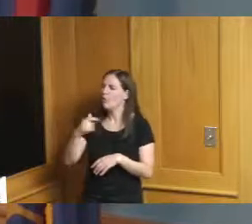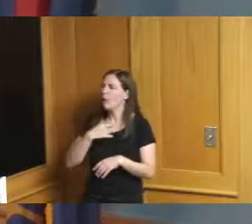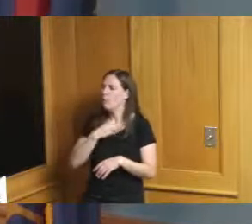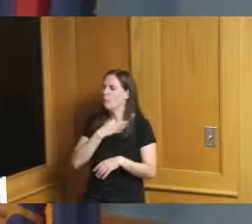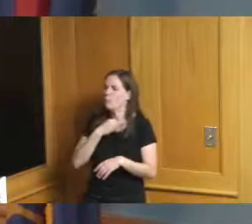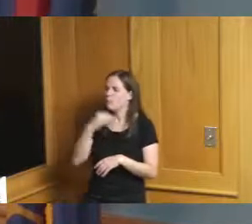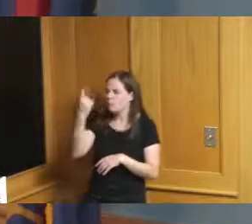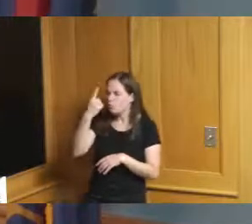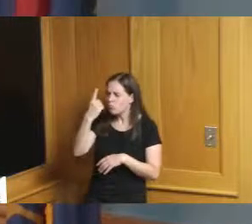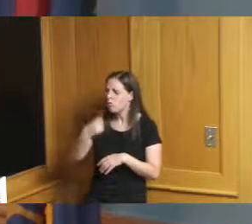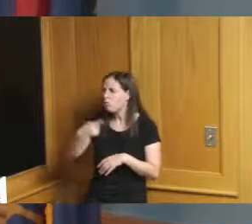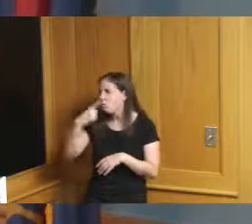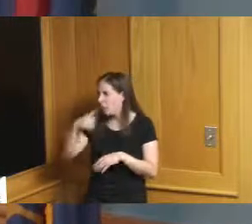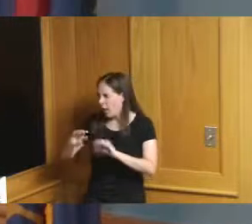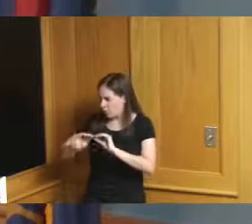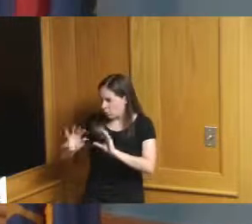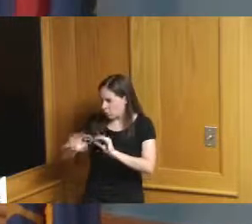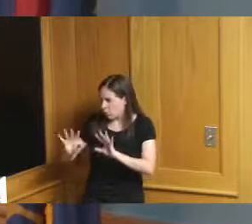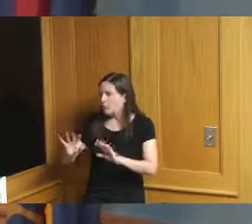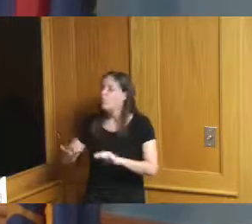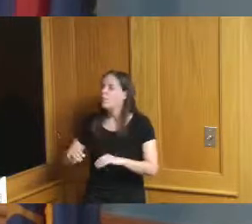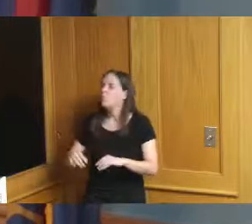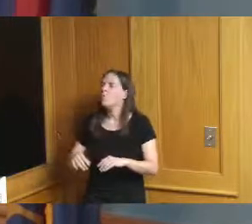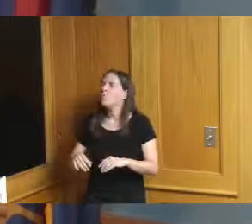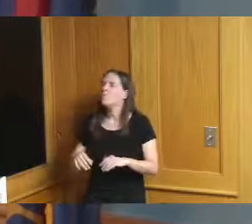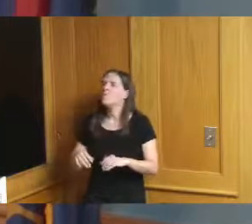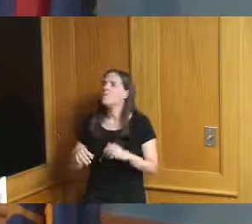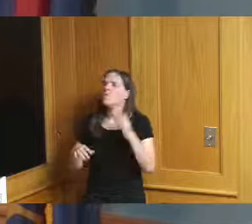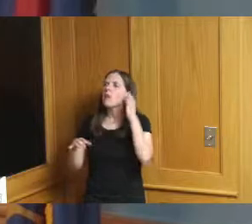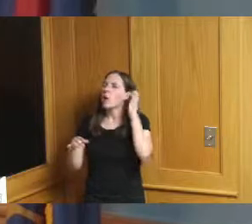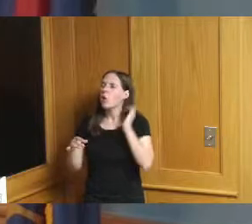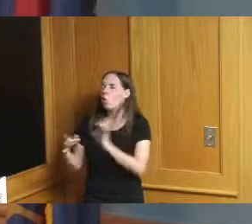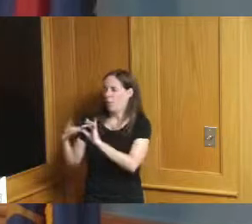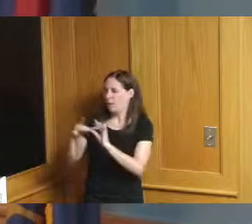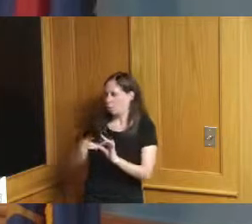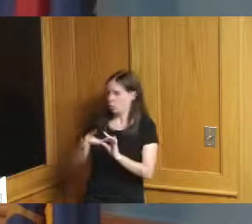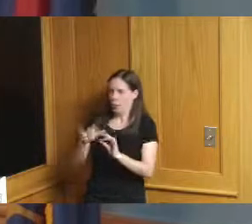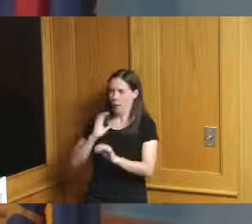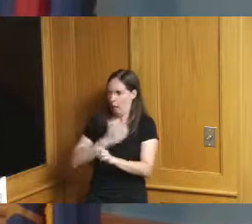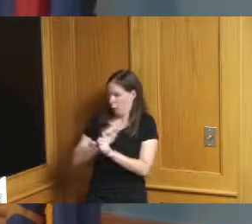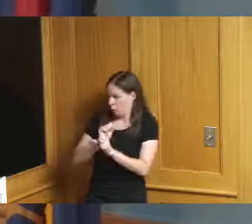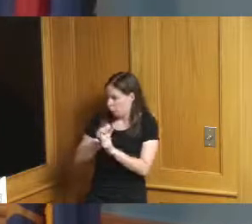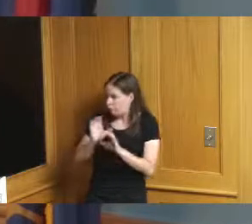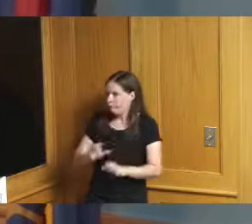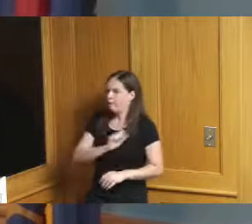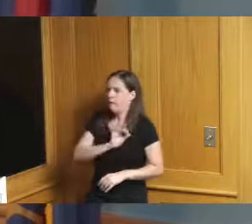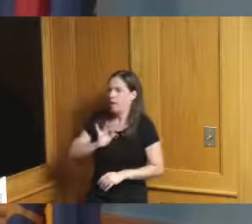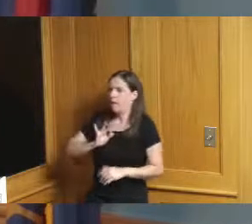clarify um at the podium as it relates to our staff and what the expectation is of staff to